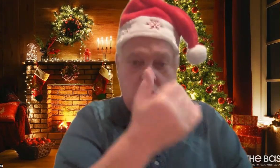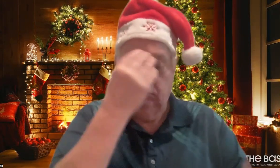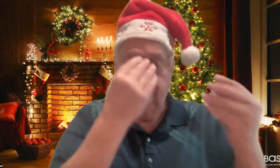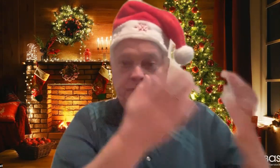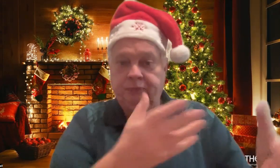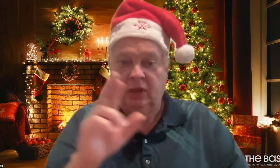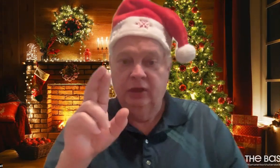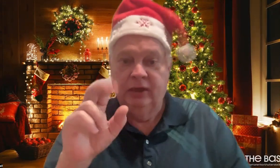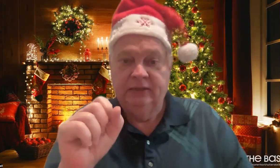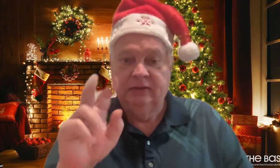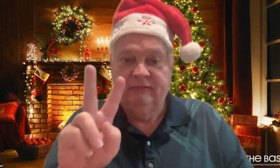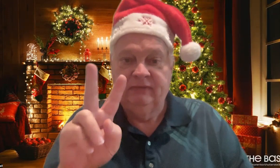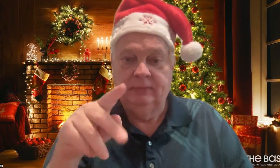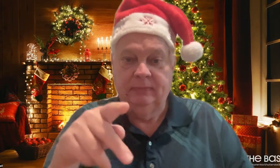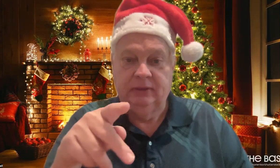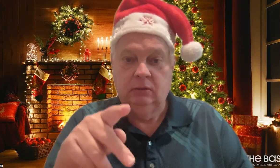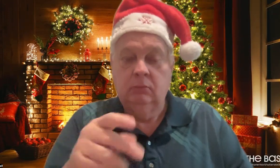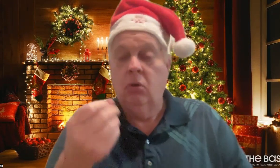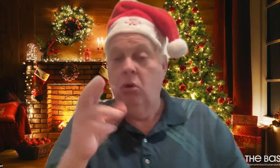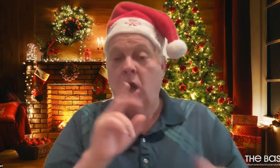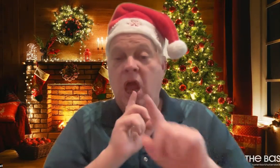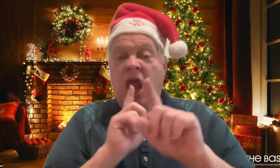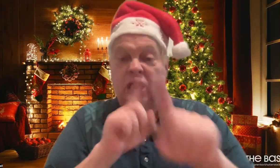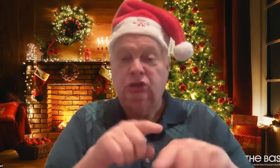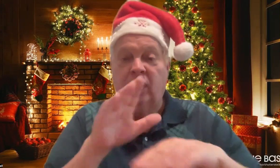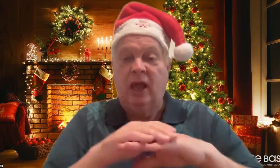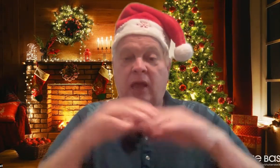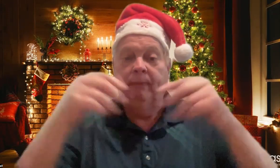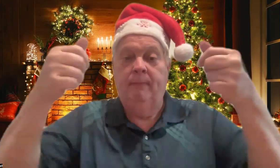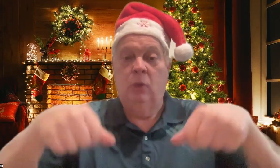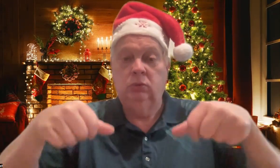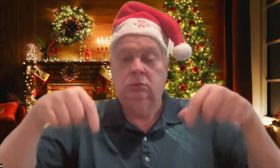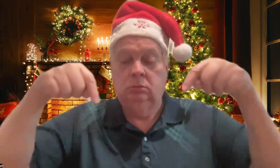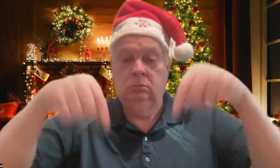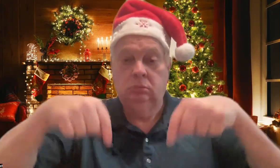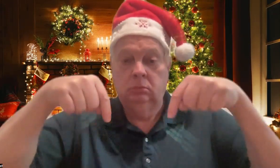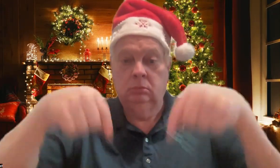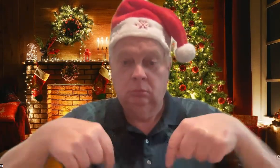you can call that to RSVP. Or answer on the post here.